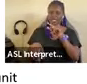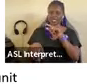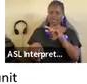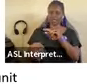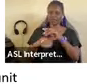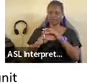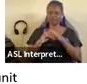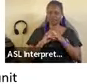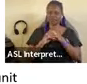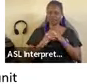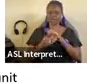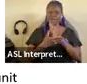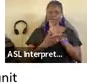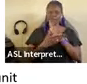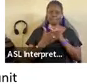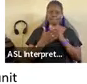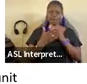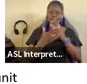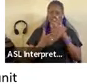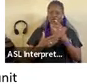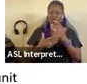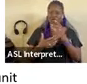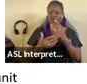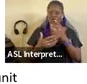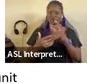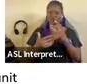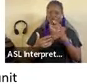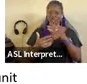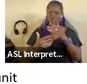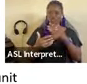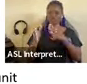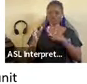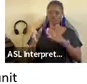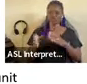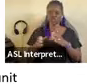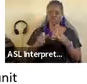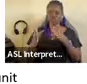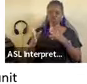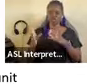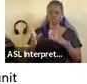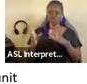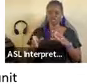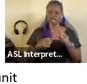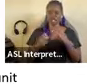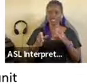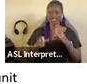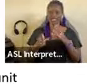Part of that is to monitor outbreaks and infection in the community.